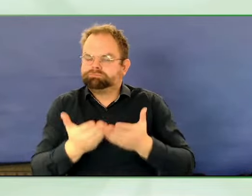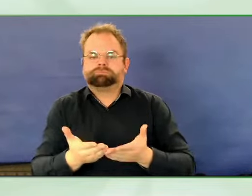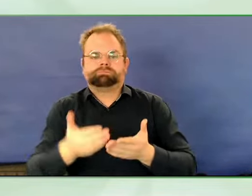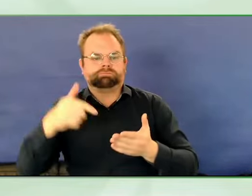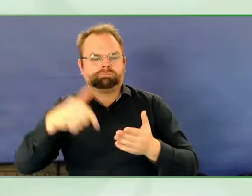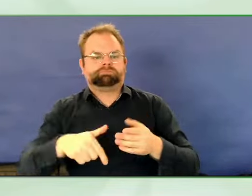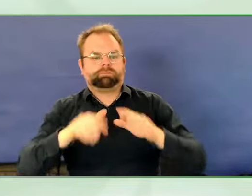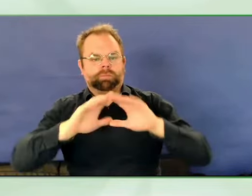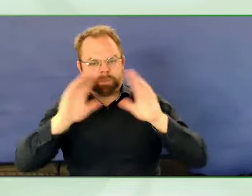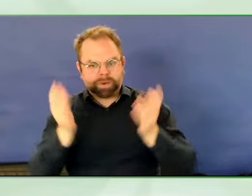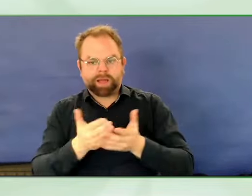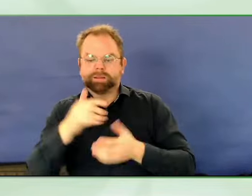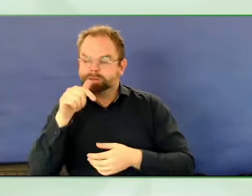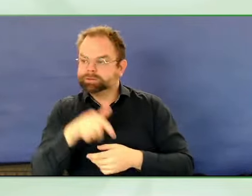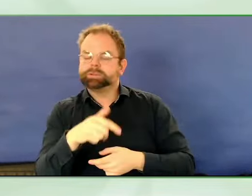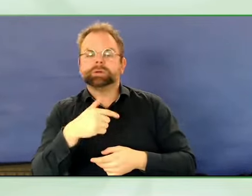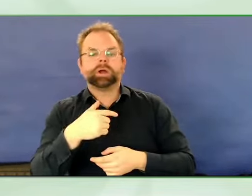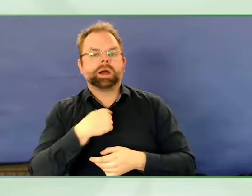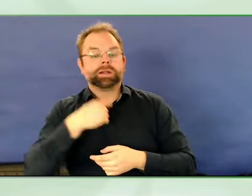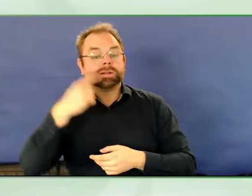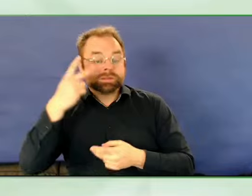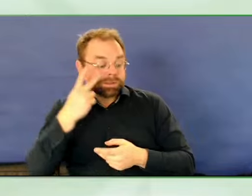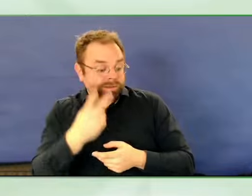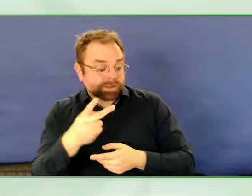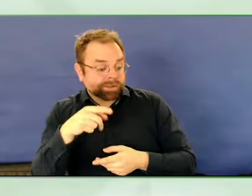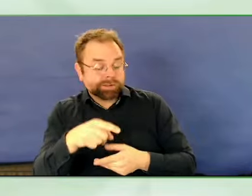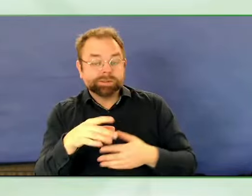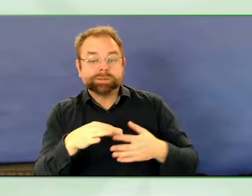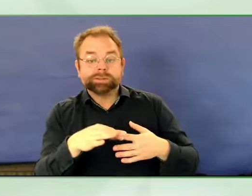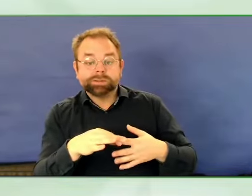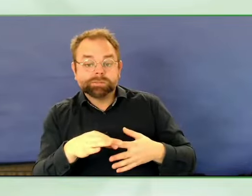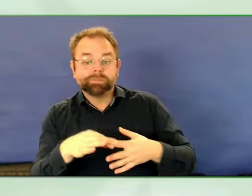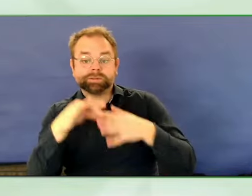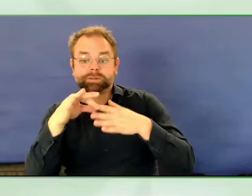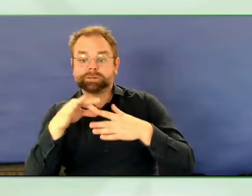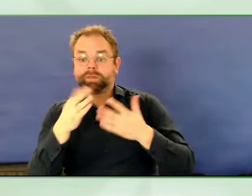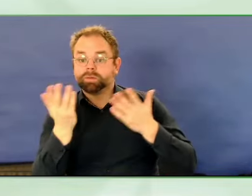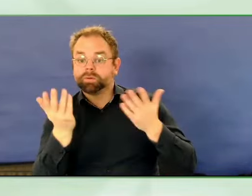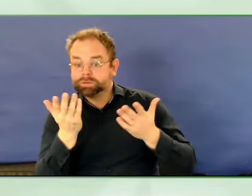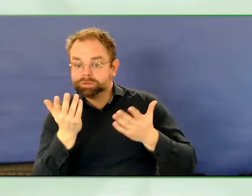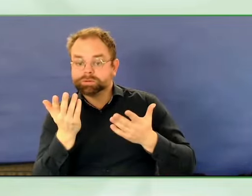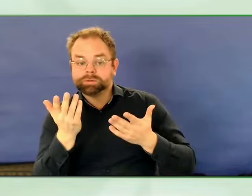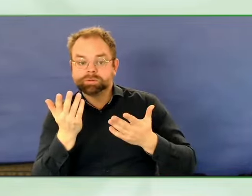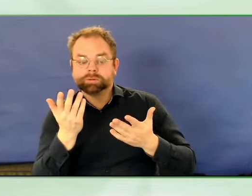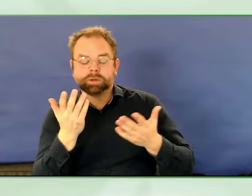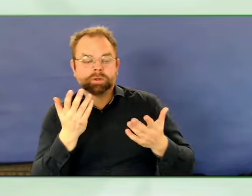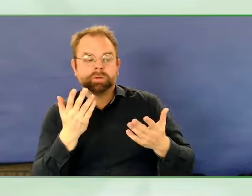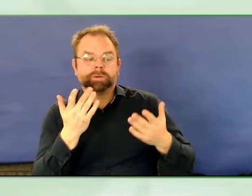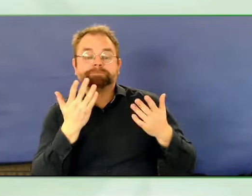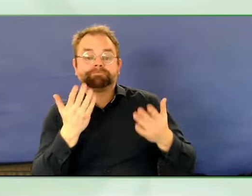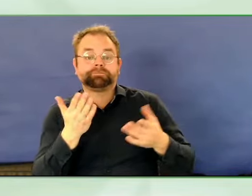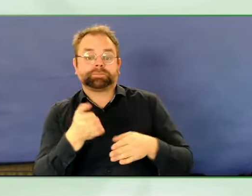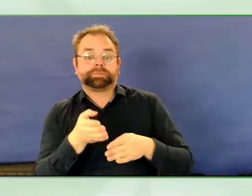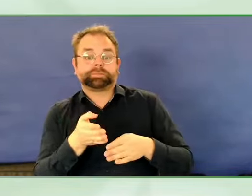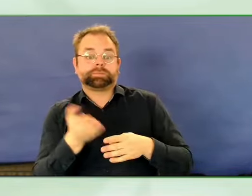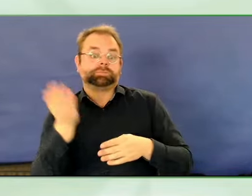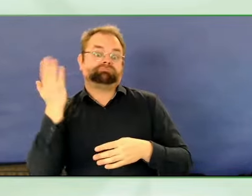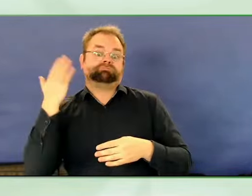Course you can see it from topics like sizing, advertising and lots of things and we talk